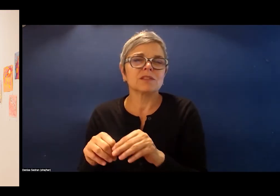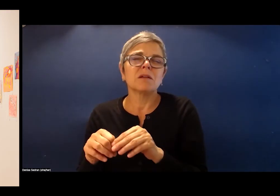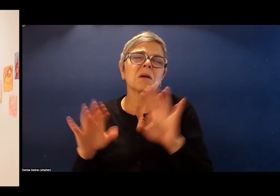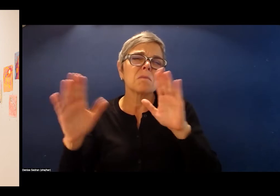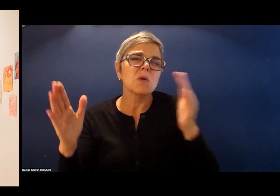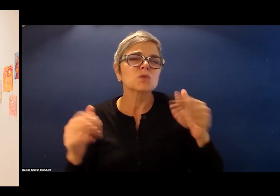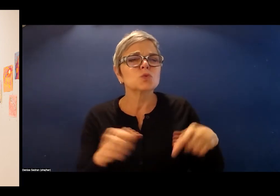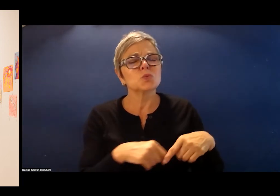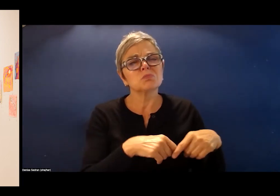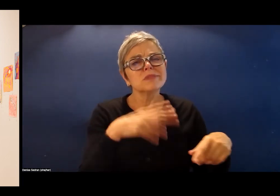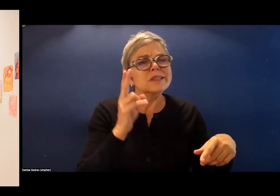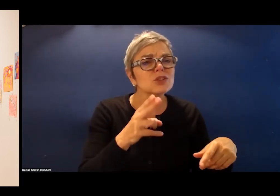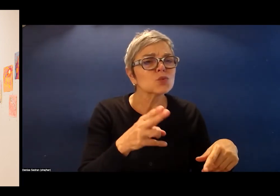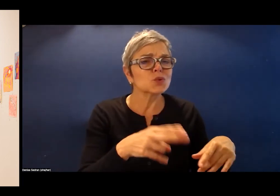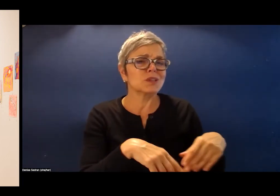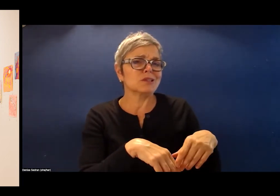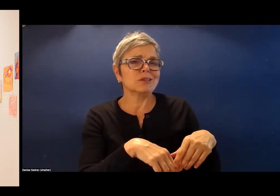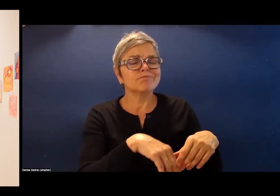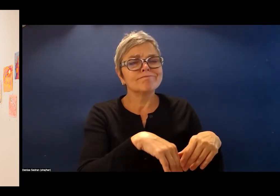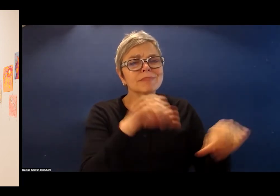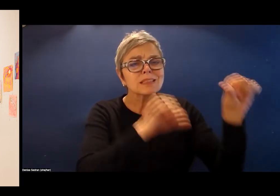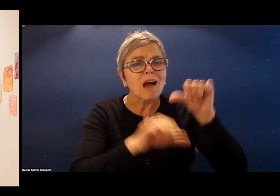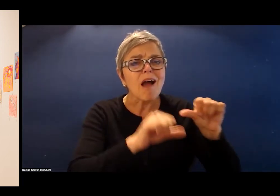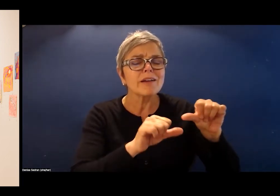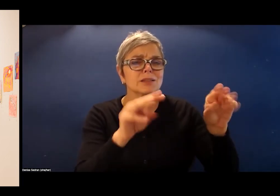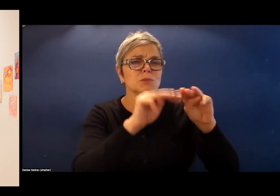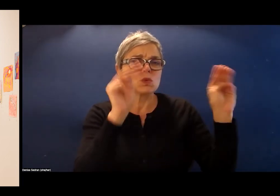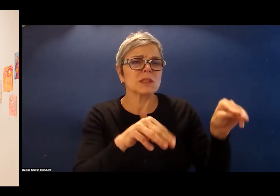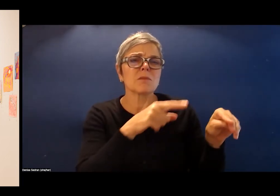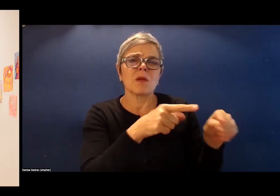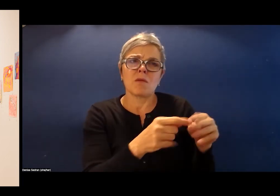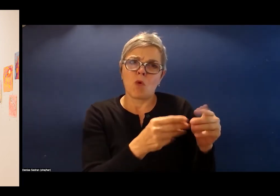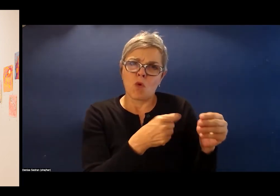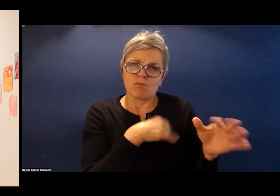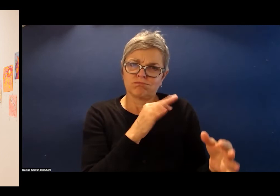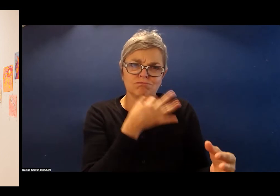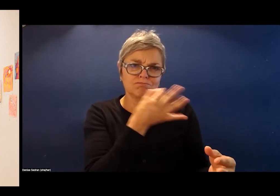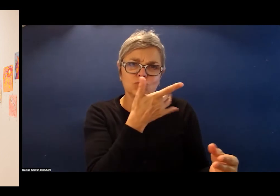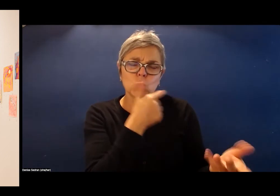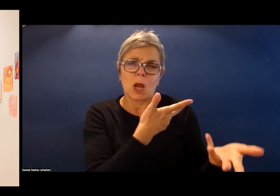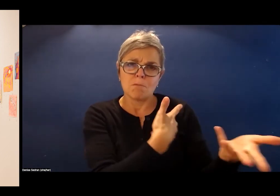that we tend to present exhibitions in a kind of old school art history way